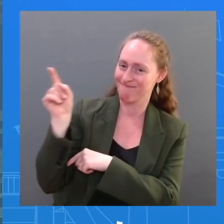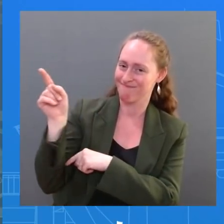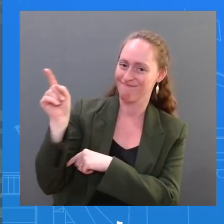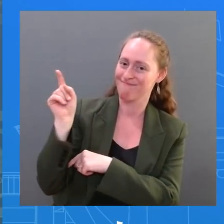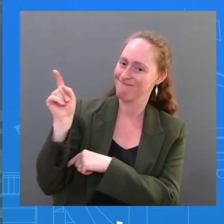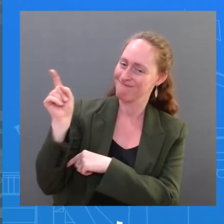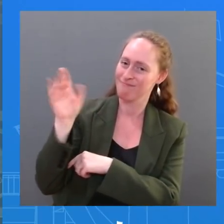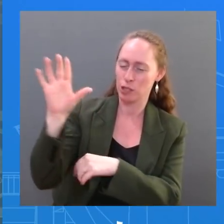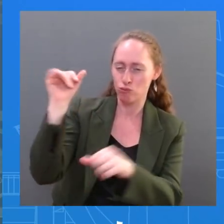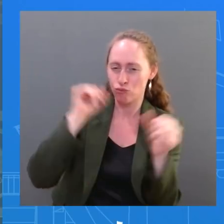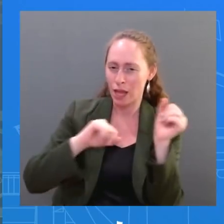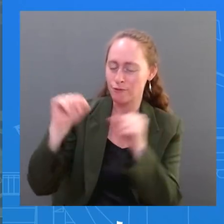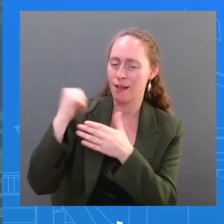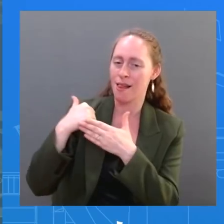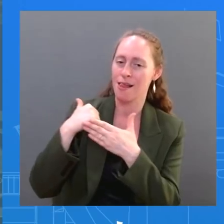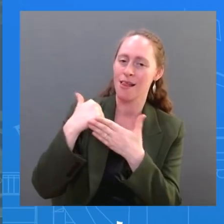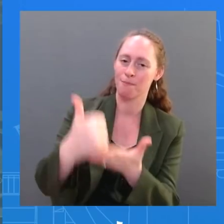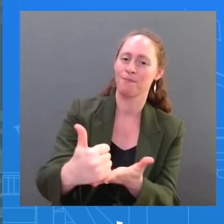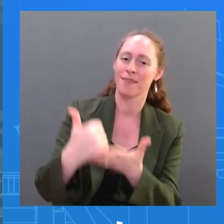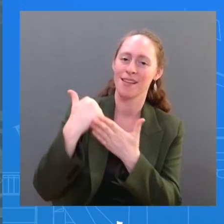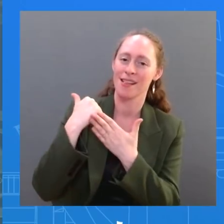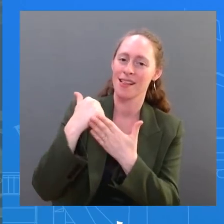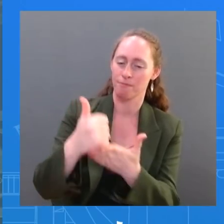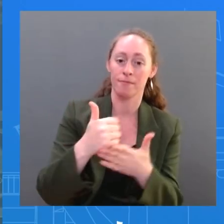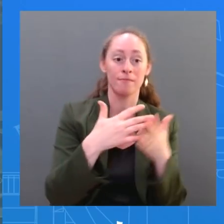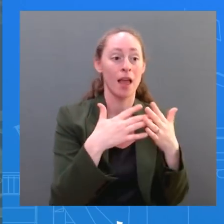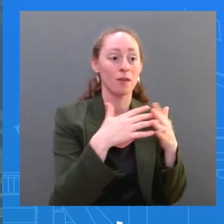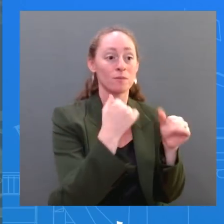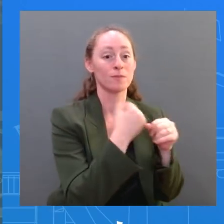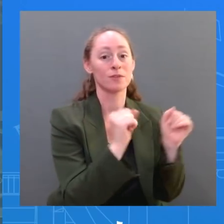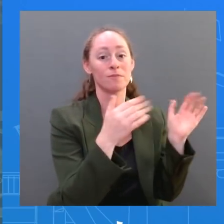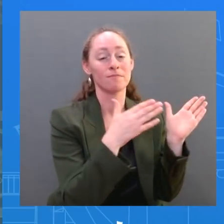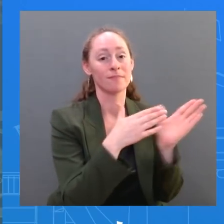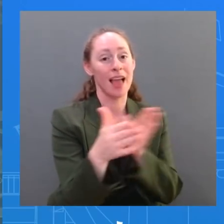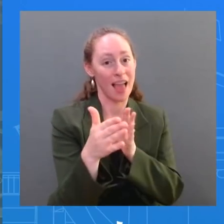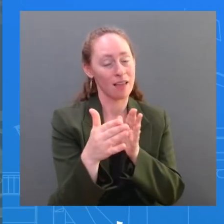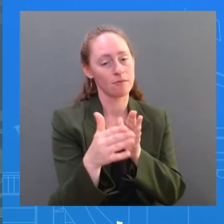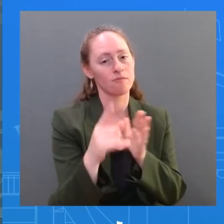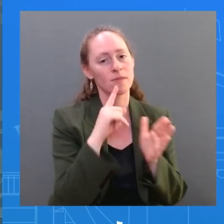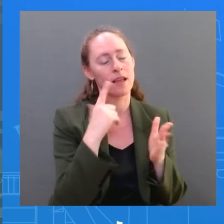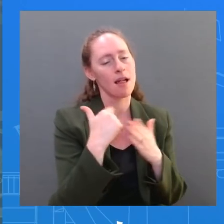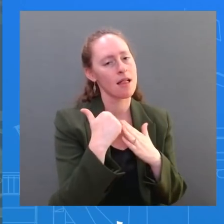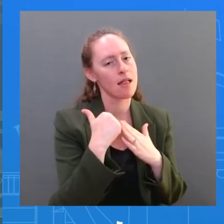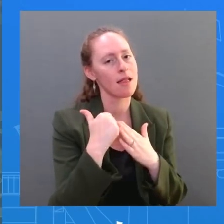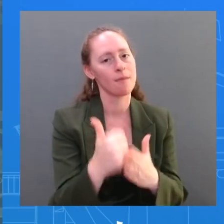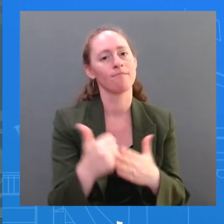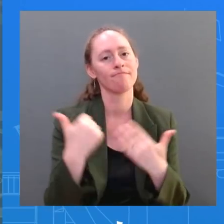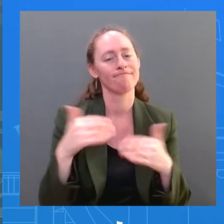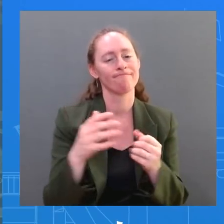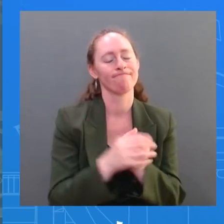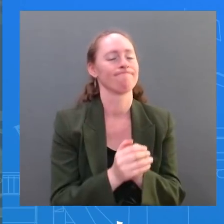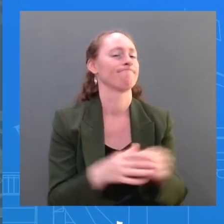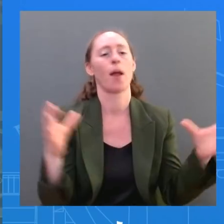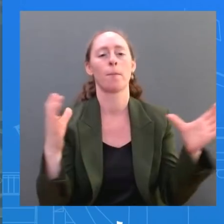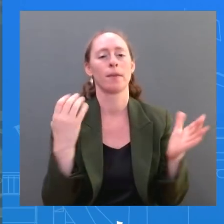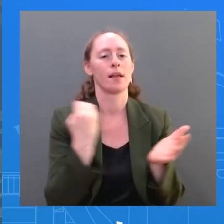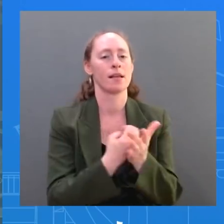how it turned the economy back on -- all of those things are incredibly important. But again, we have more work to do,